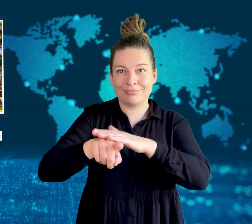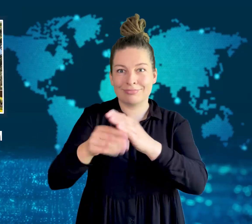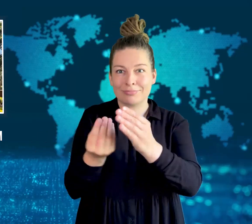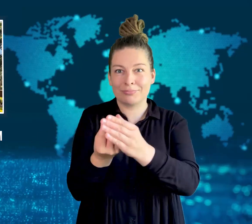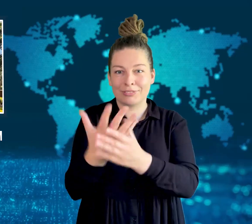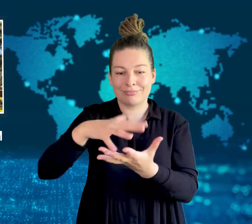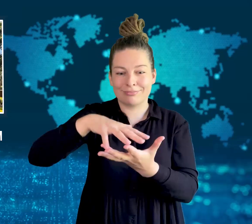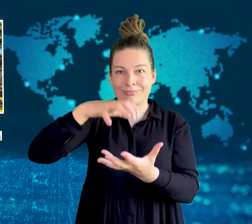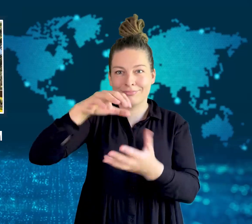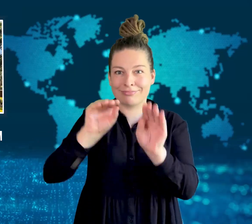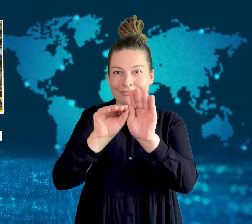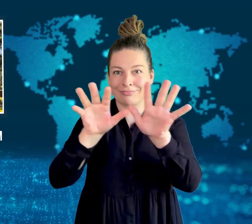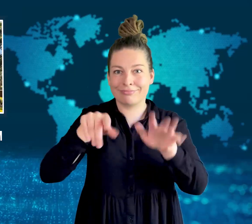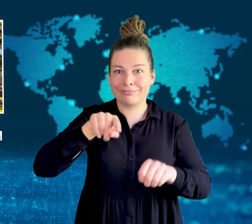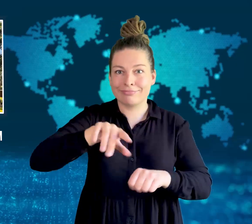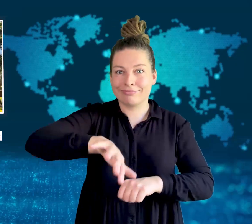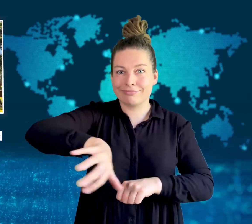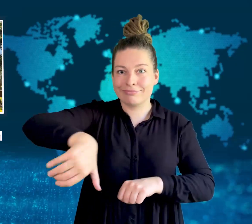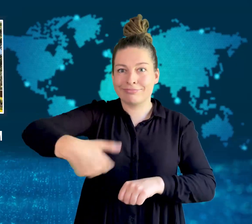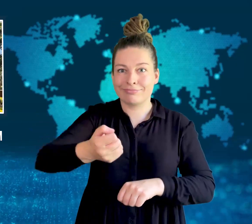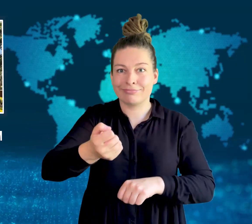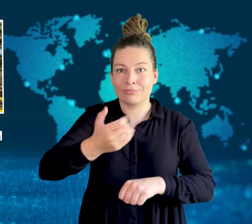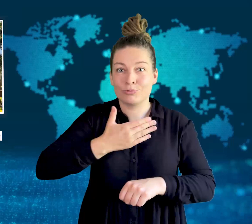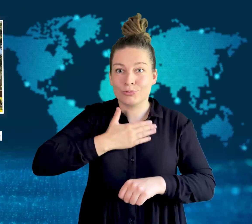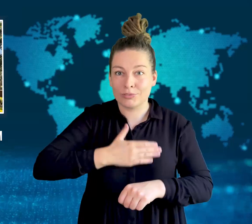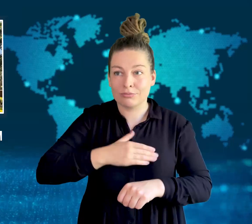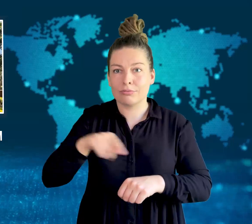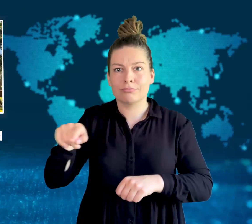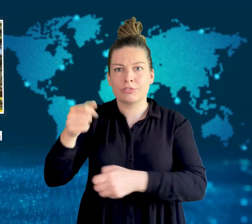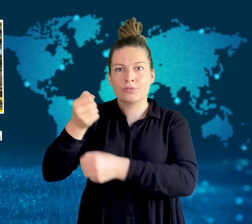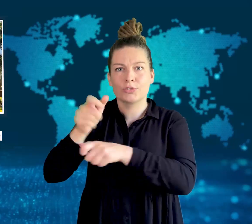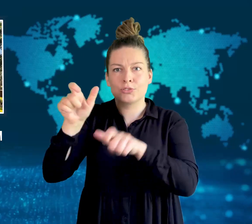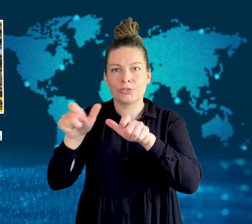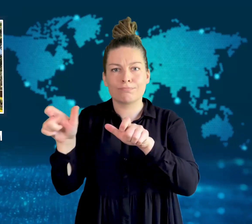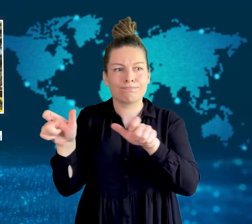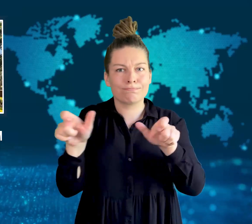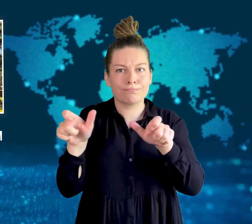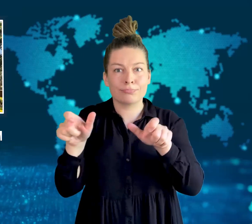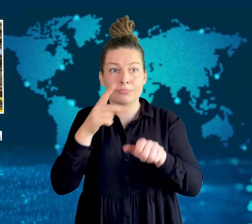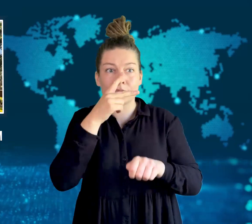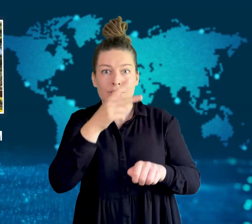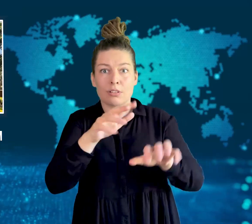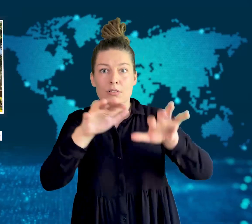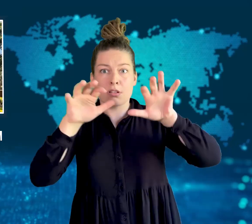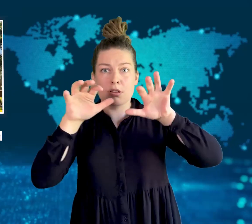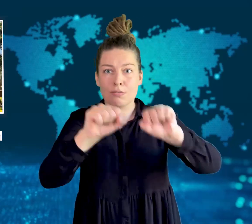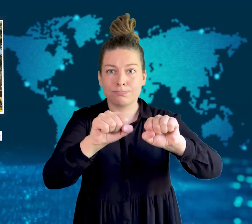The plantation is responsible for growing Del Monte pineapples.